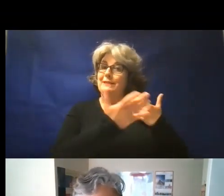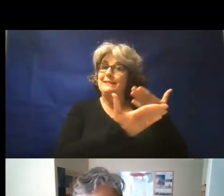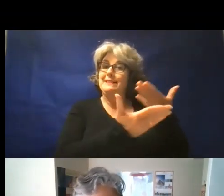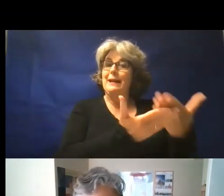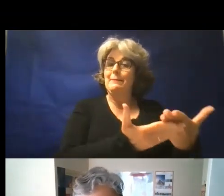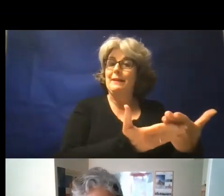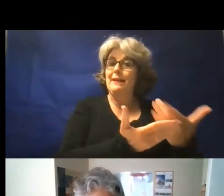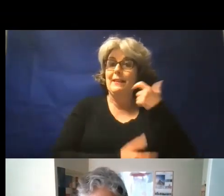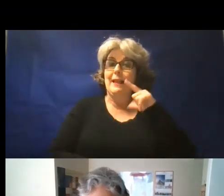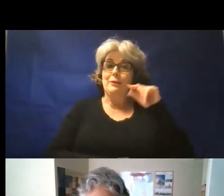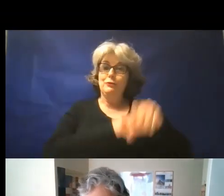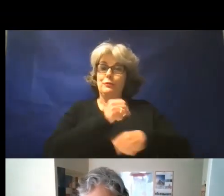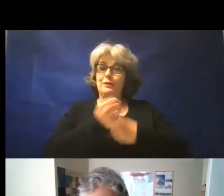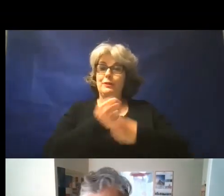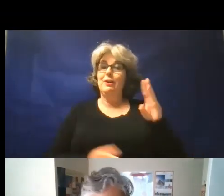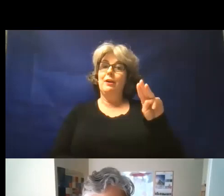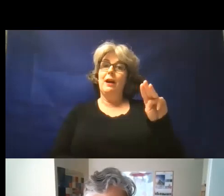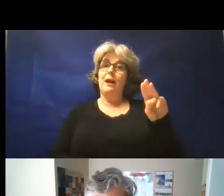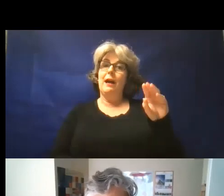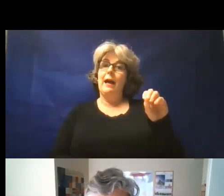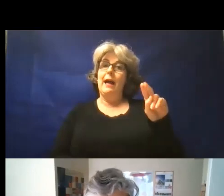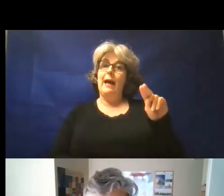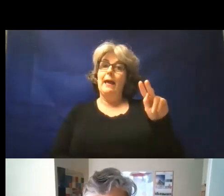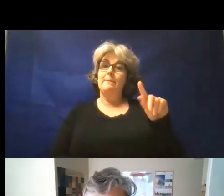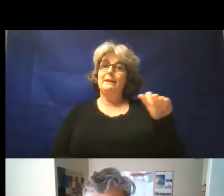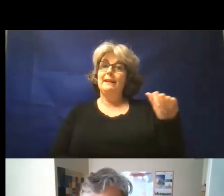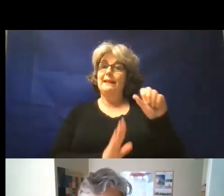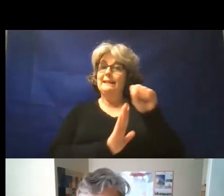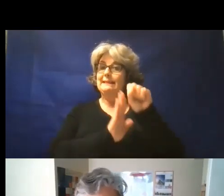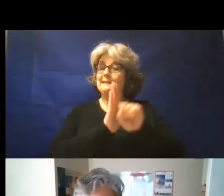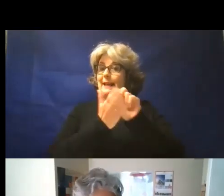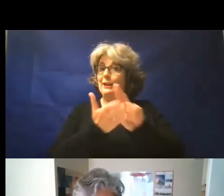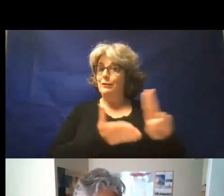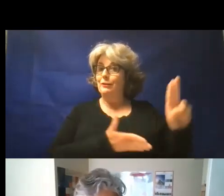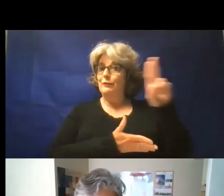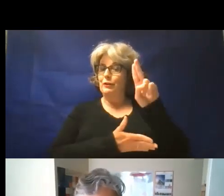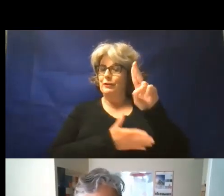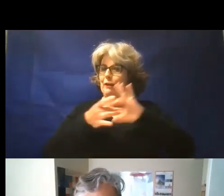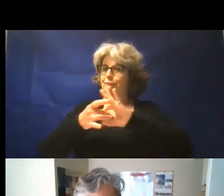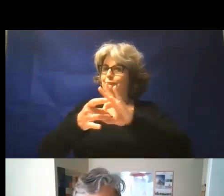years here at Montana State University where I've coordinated our international travel clinic. It's